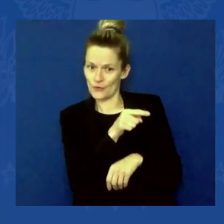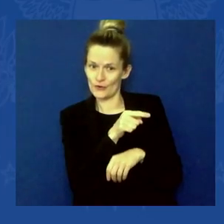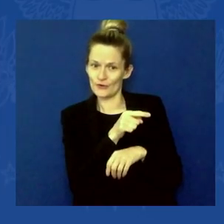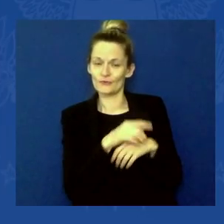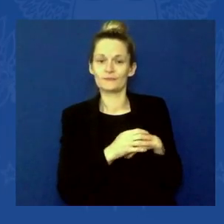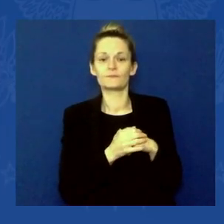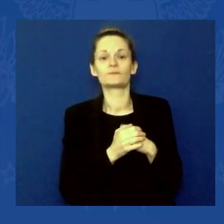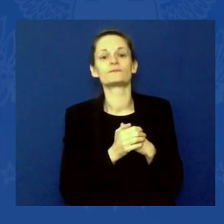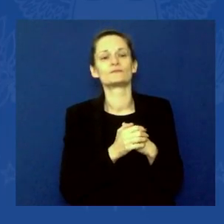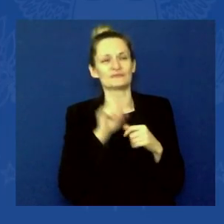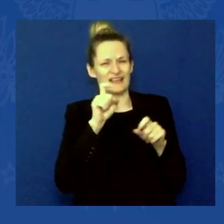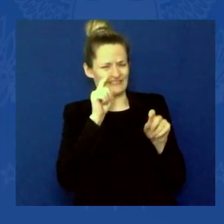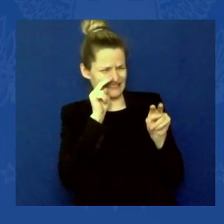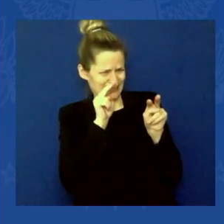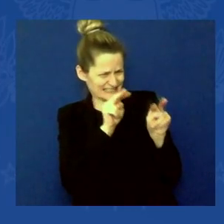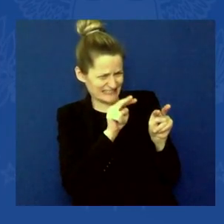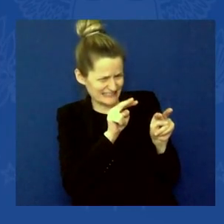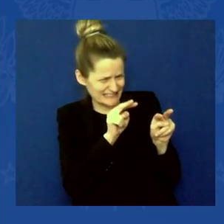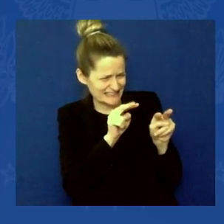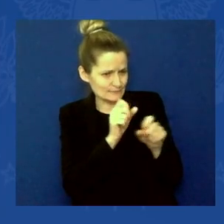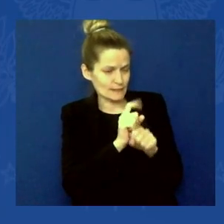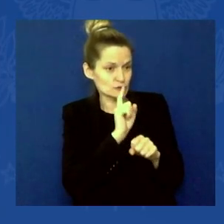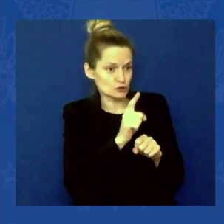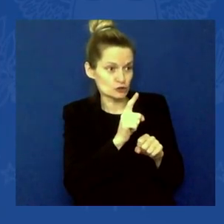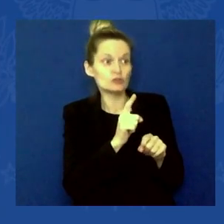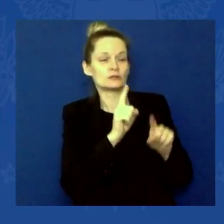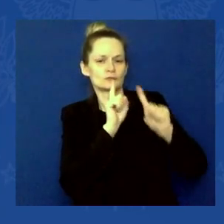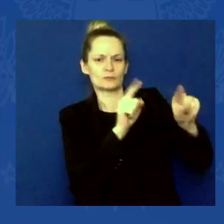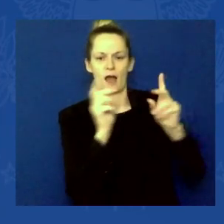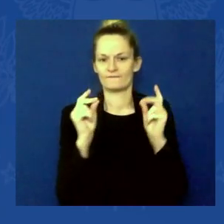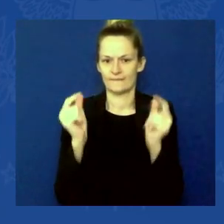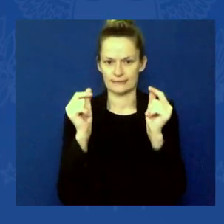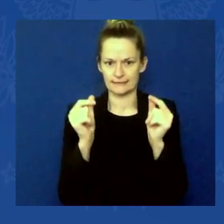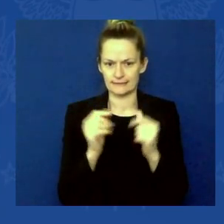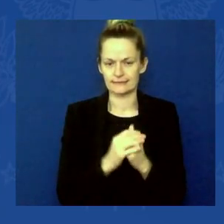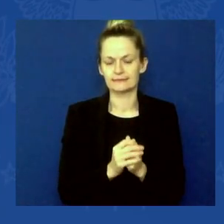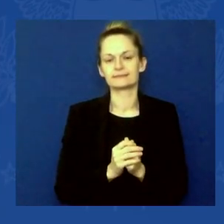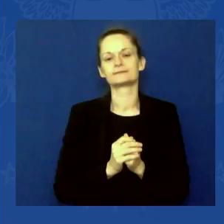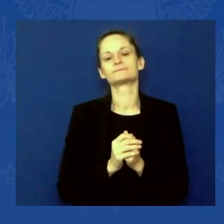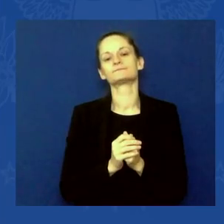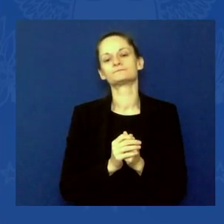Thousands of additional line crews and vegetation-clearing crews from other states